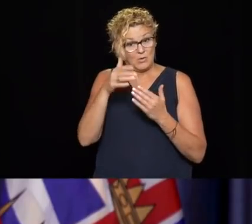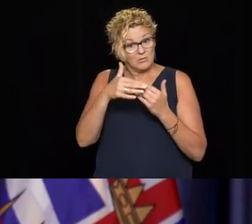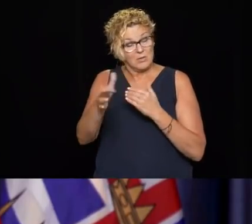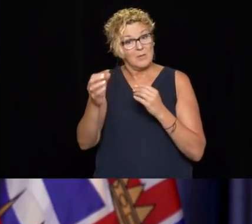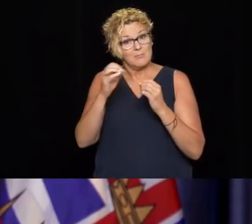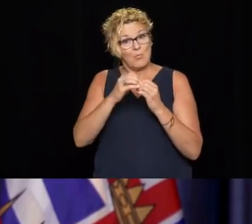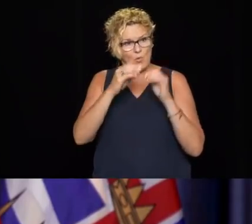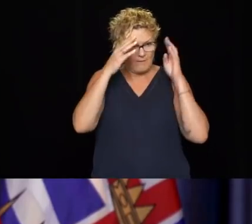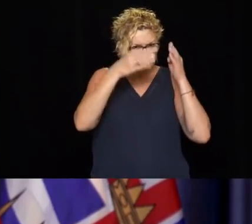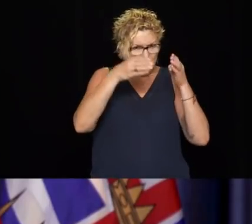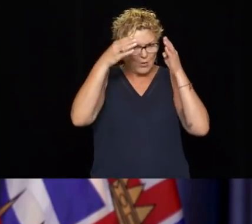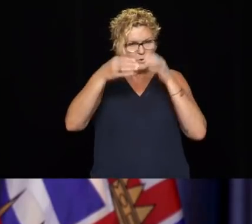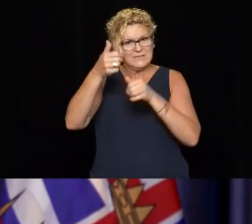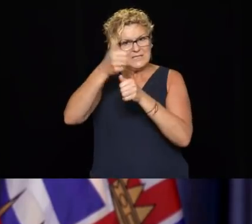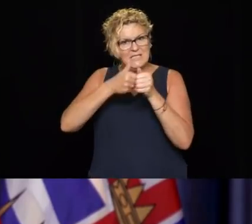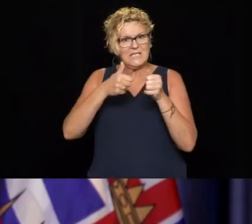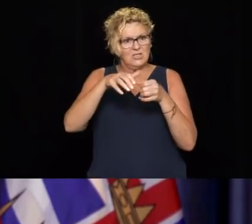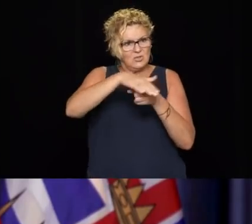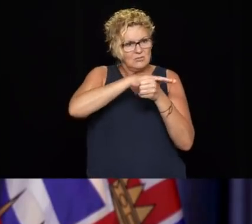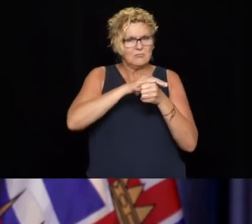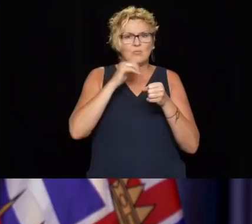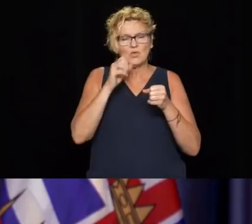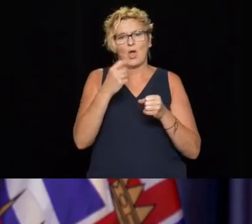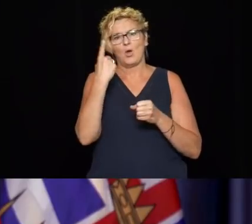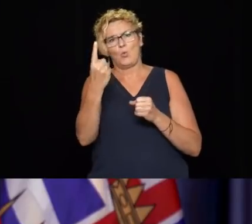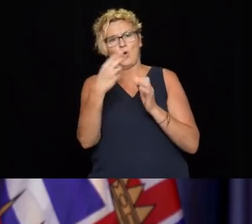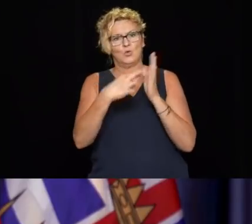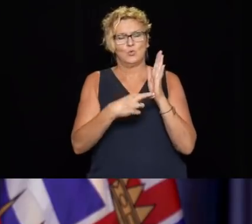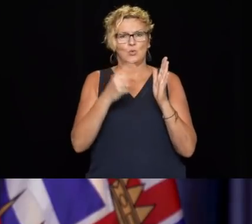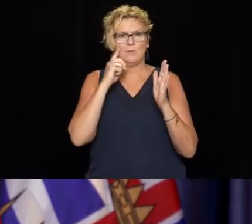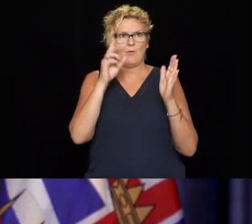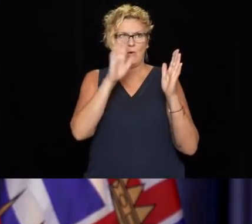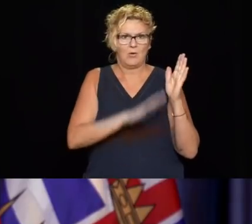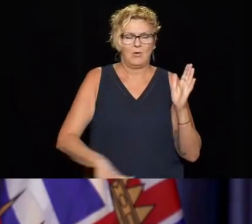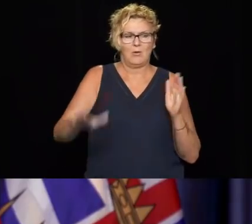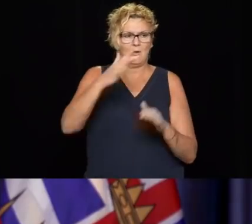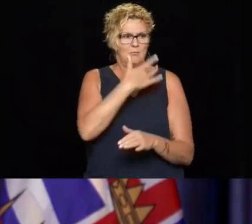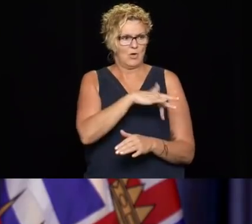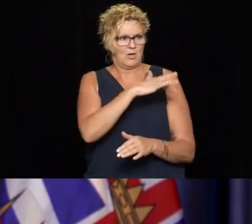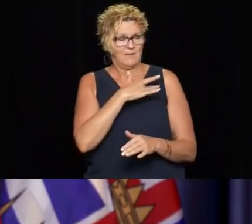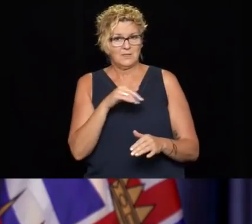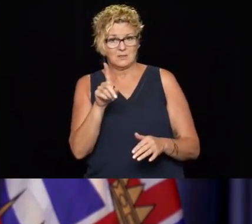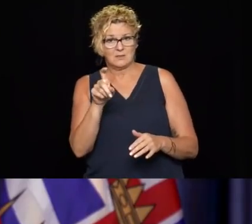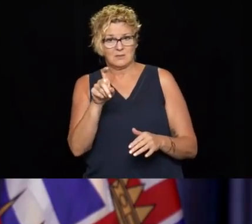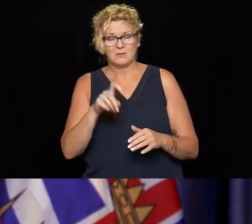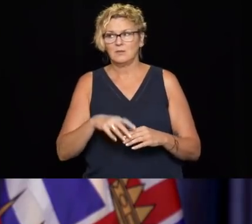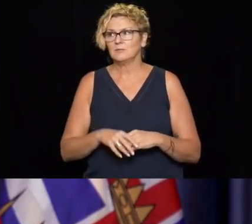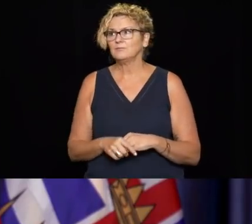I will ask Dr. Henry to speak to the latter. But I think talking about a very different thing.